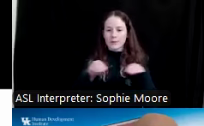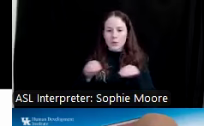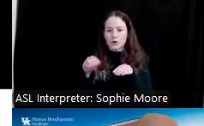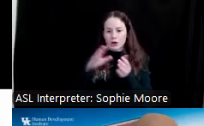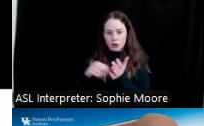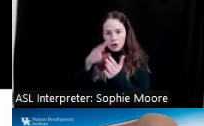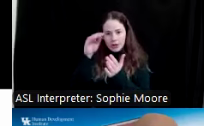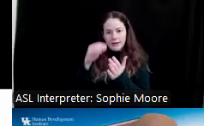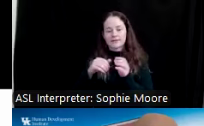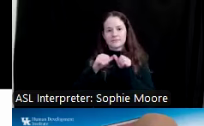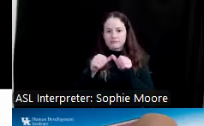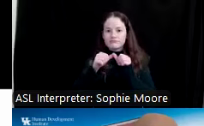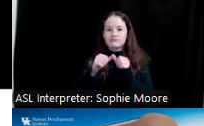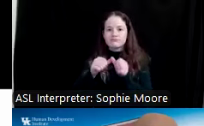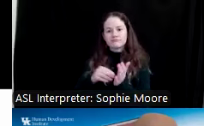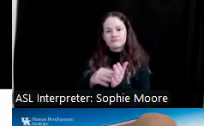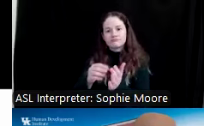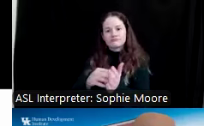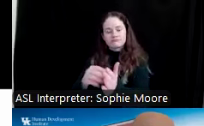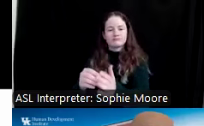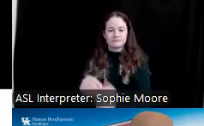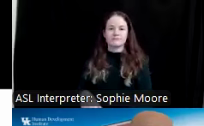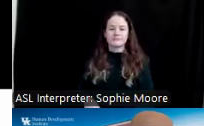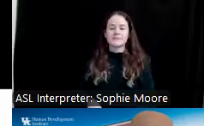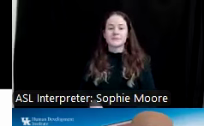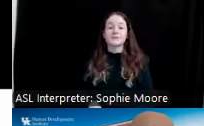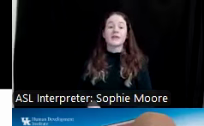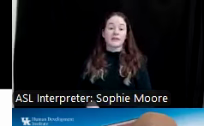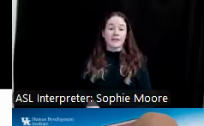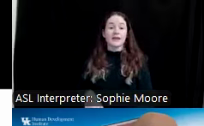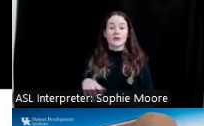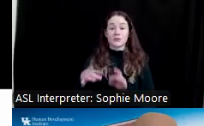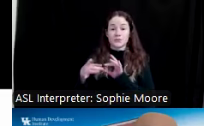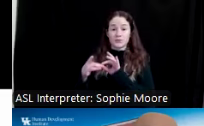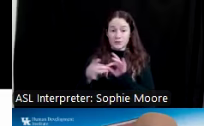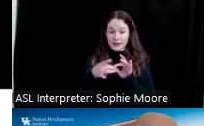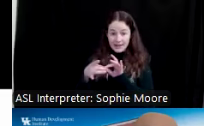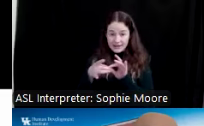And then lastly um relatedness. Again, we had that peer-to-peer interaction and used the buddy system. And so it really